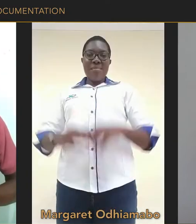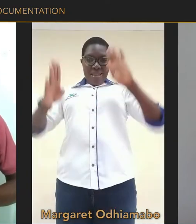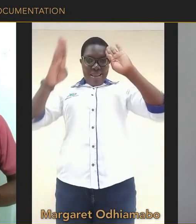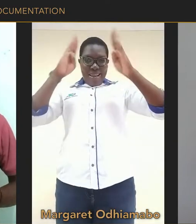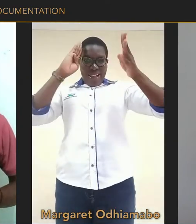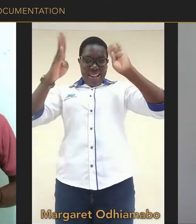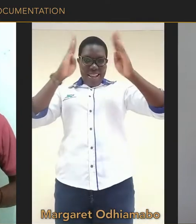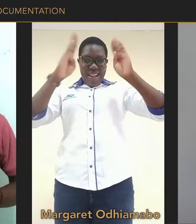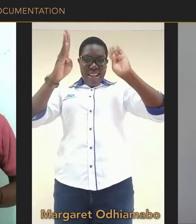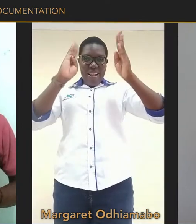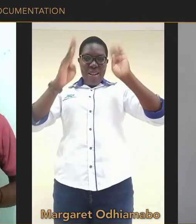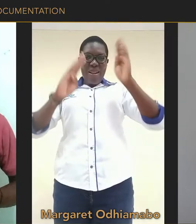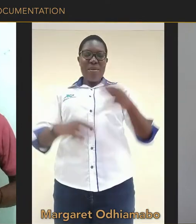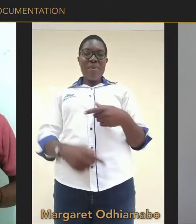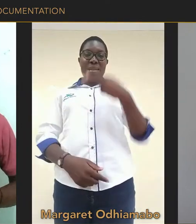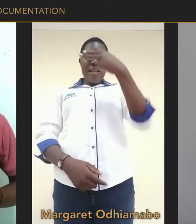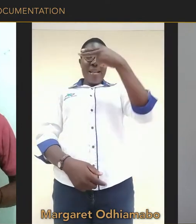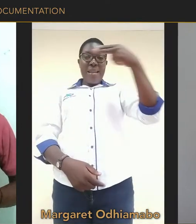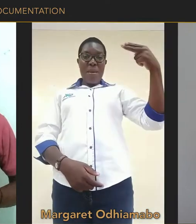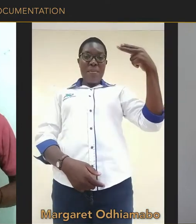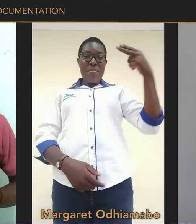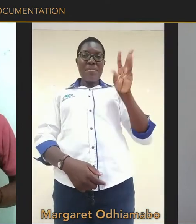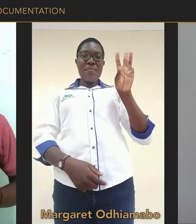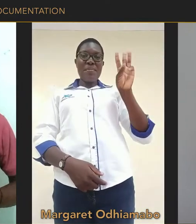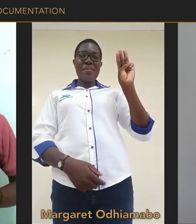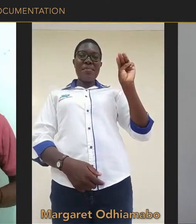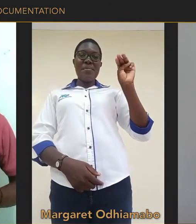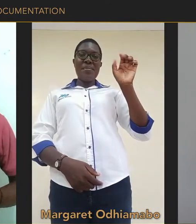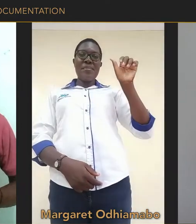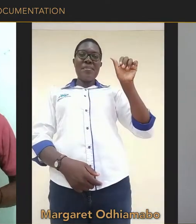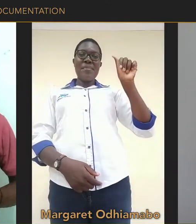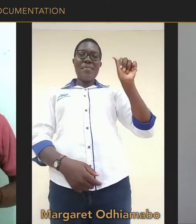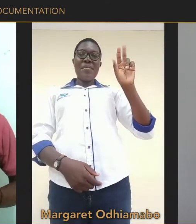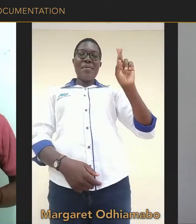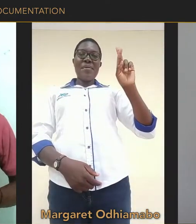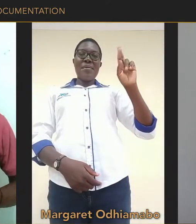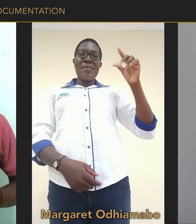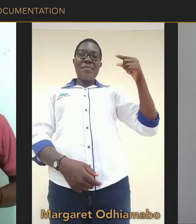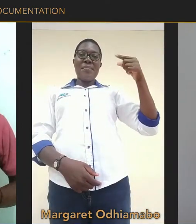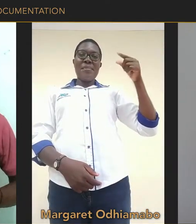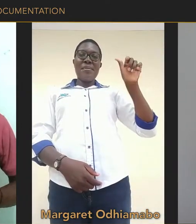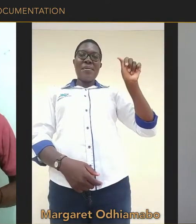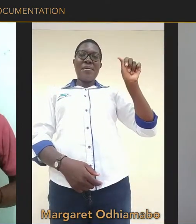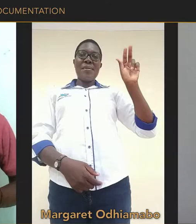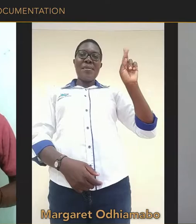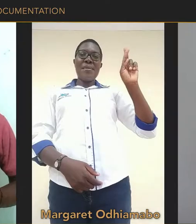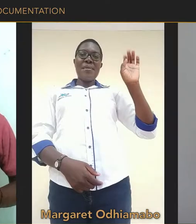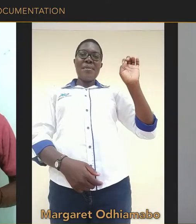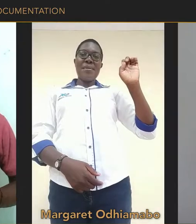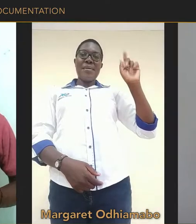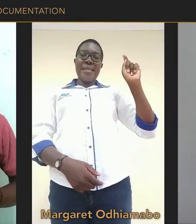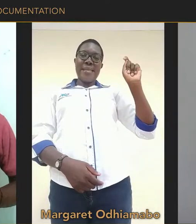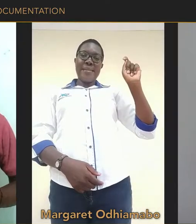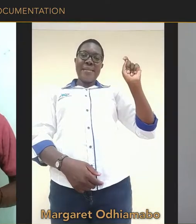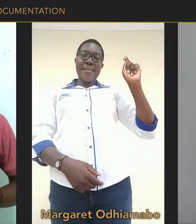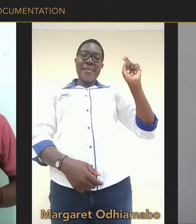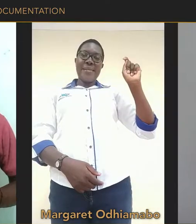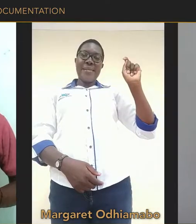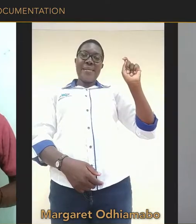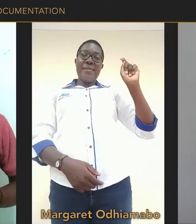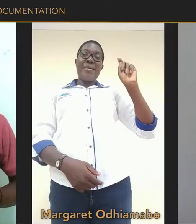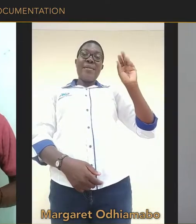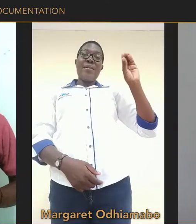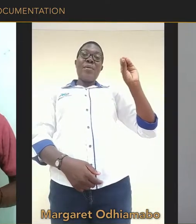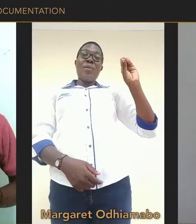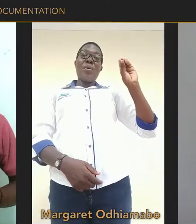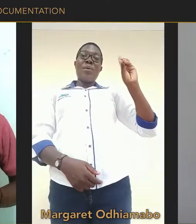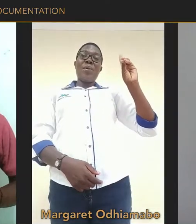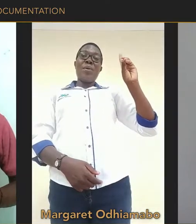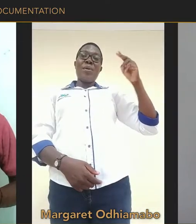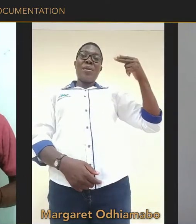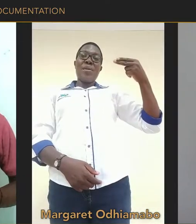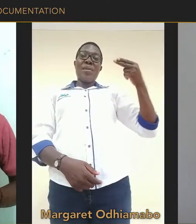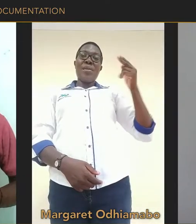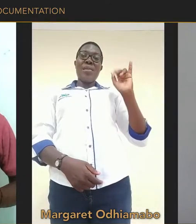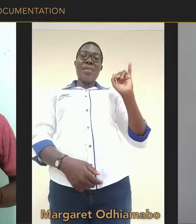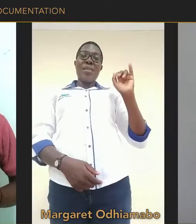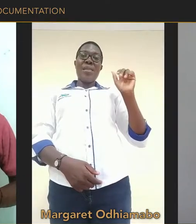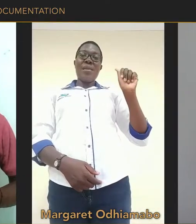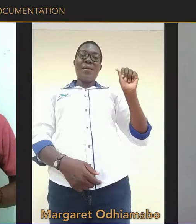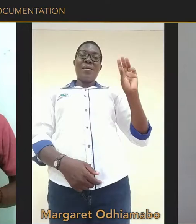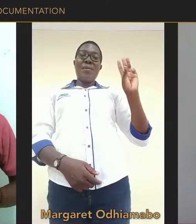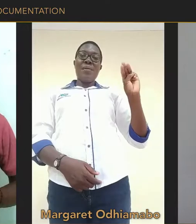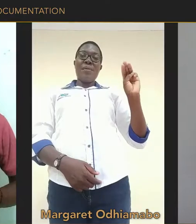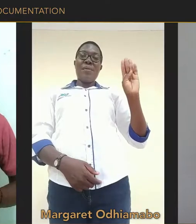Hello, my name is Margaret Odhiambo.